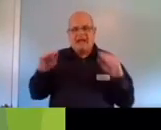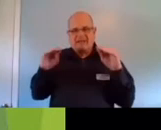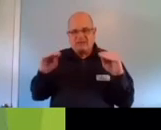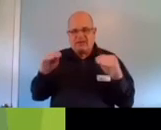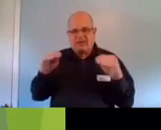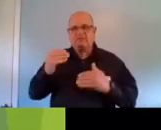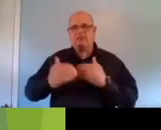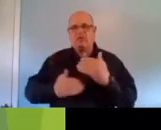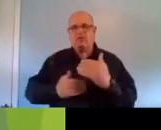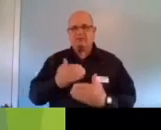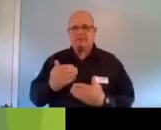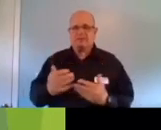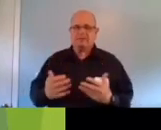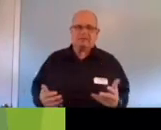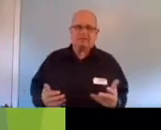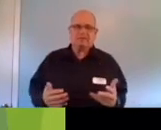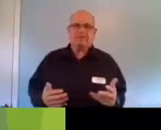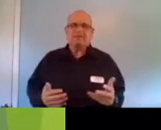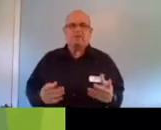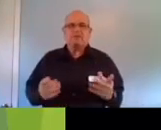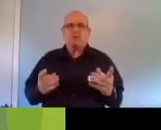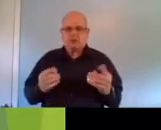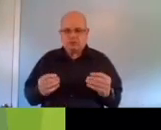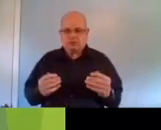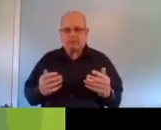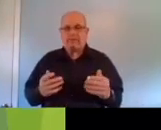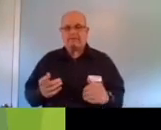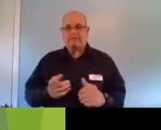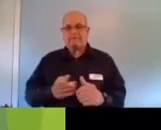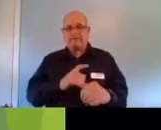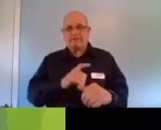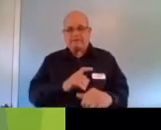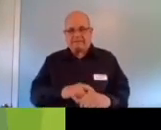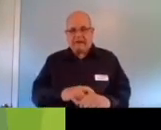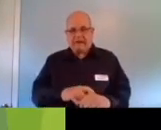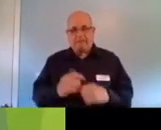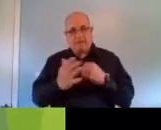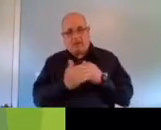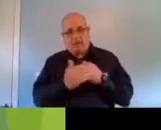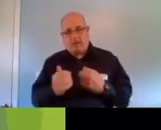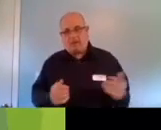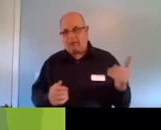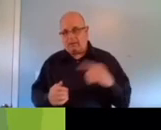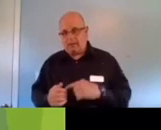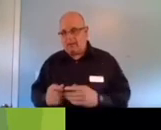So what you need to do is the first time you are called in to be written up for something,